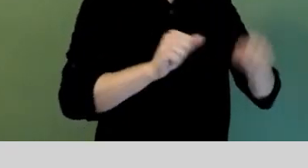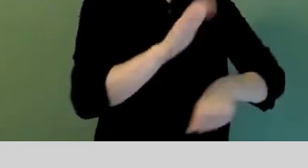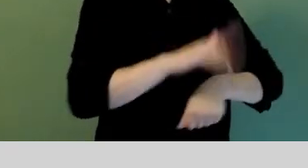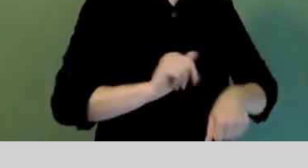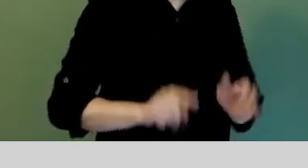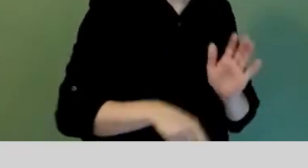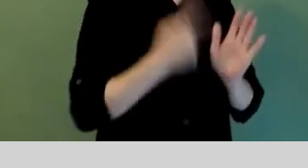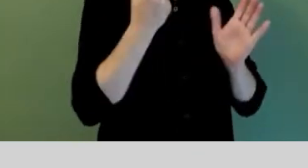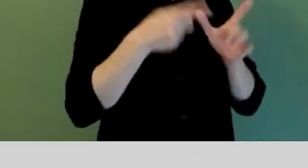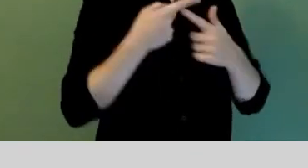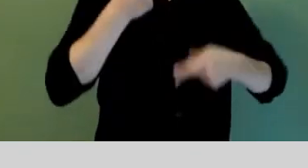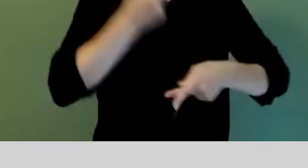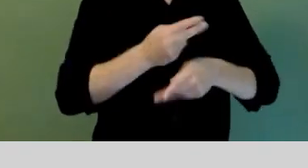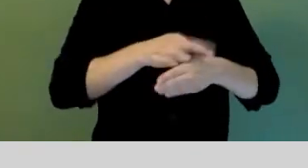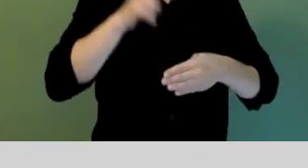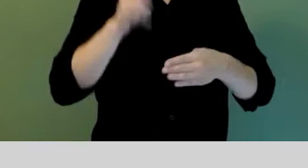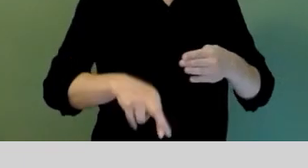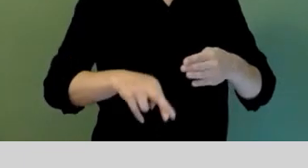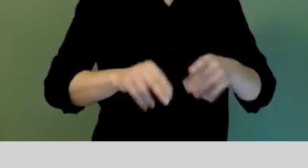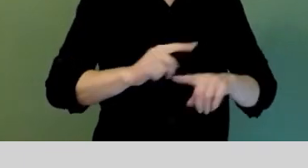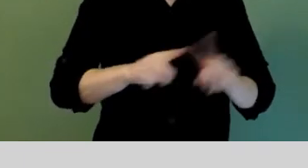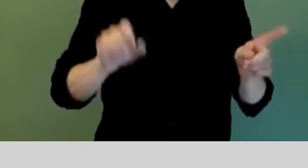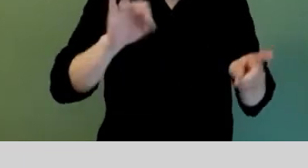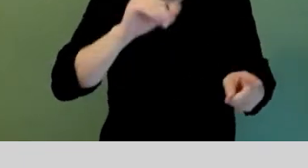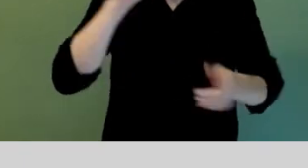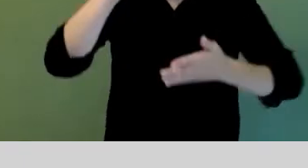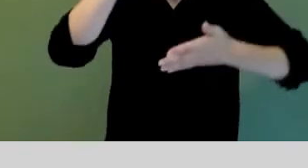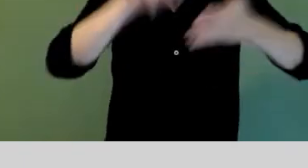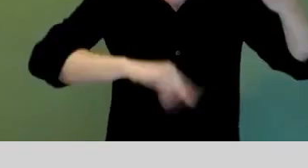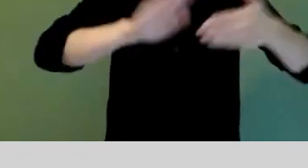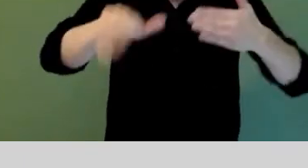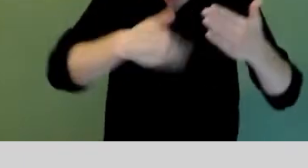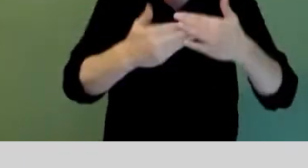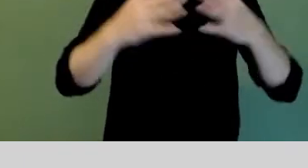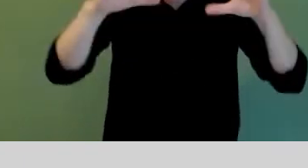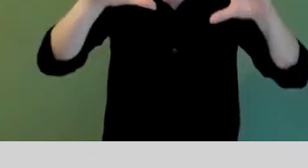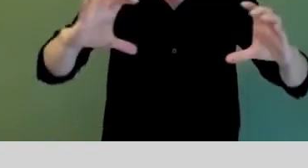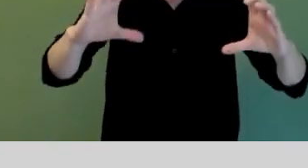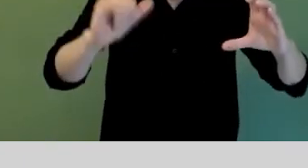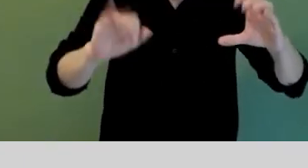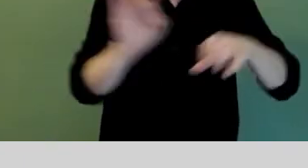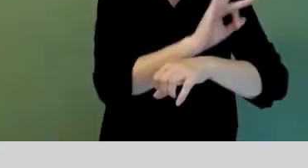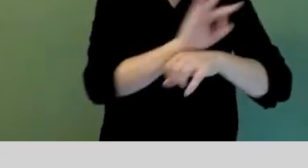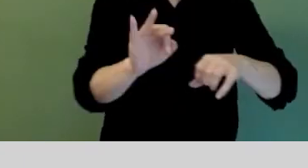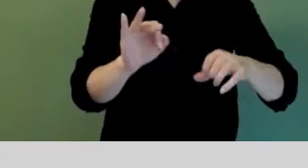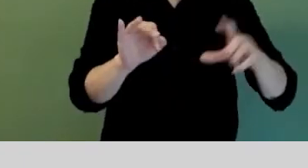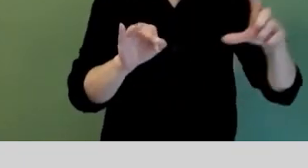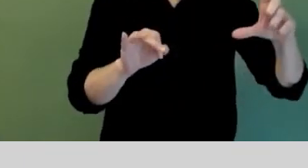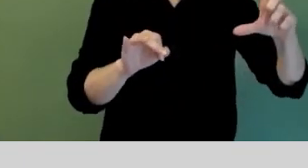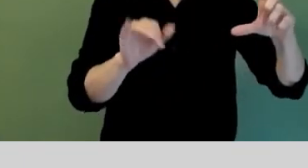until you read the entire body of the function. Sometimes this code is gonna get called but it's not clear when.